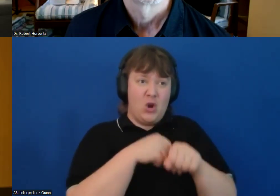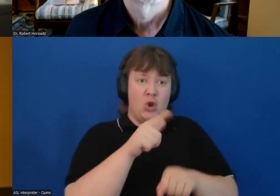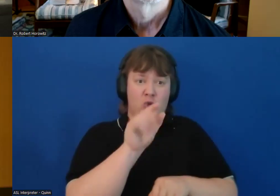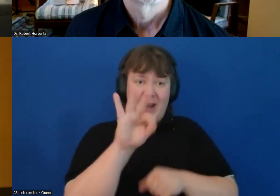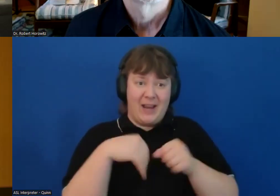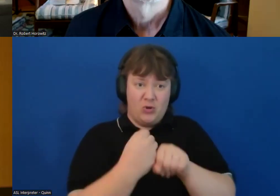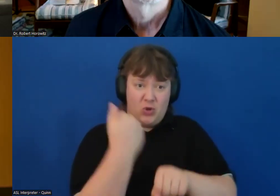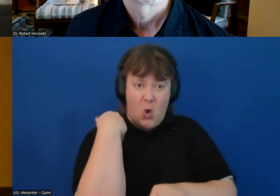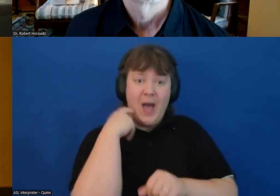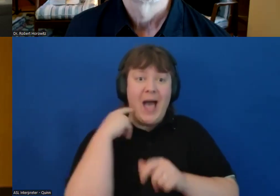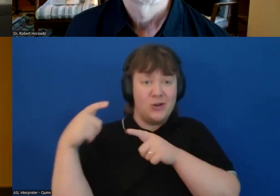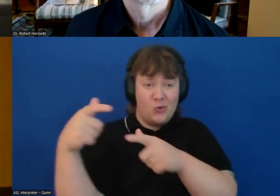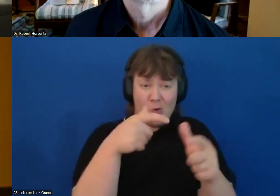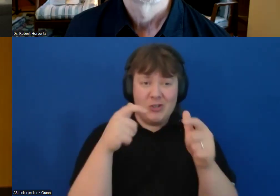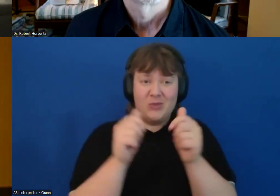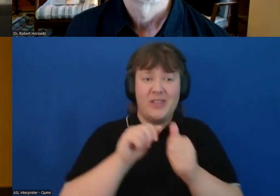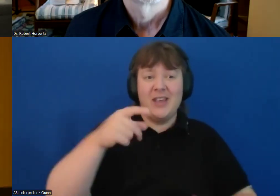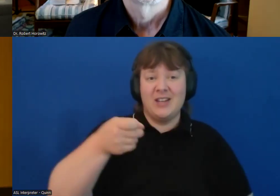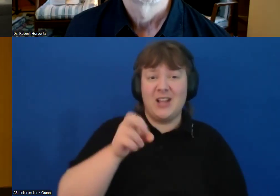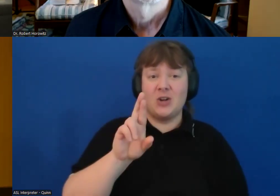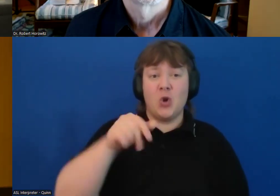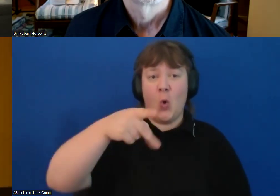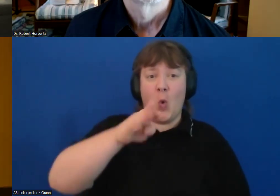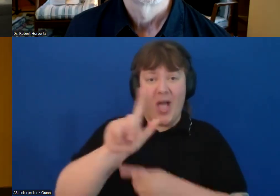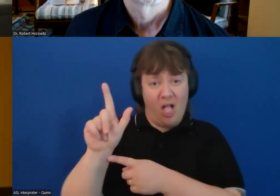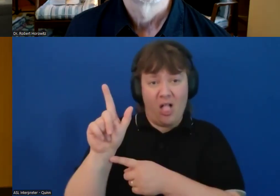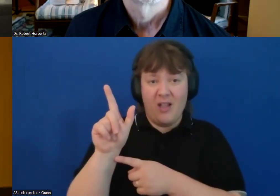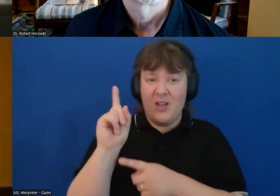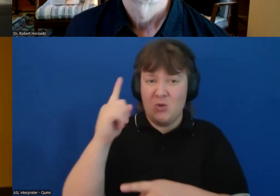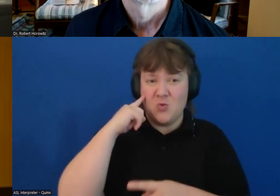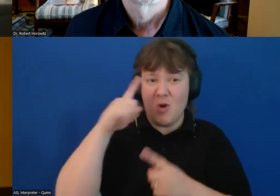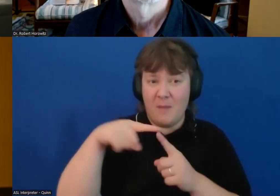Dr. Quill who you heard about earlier as part of my fourth year focused on paleotative care